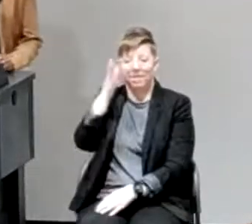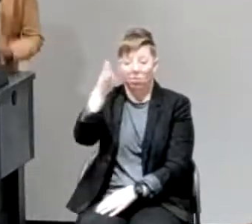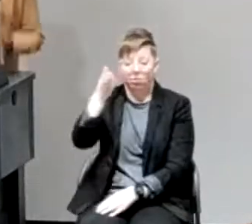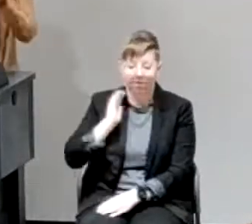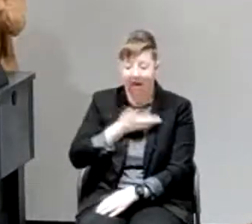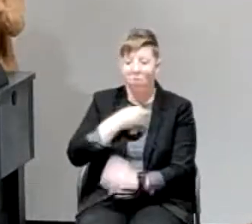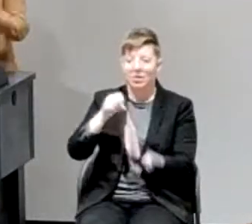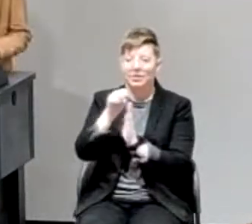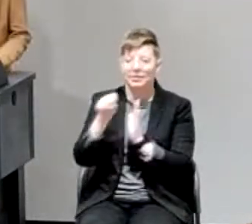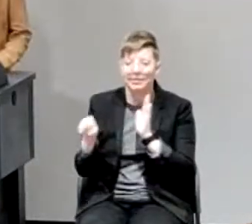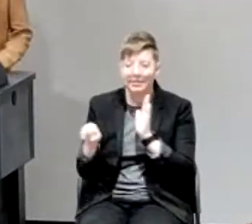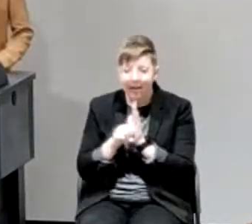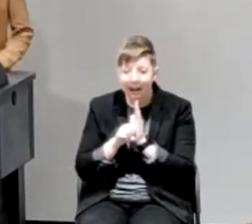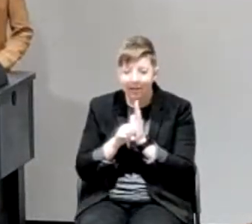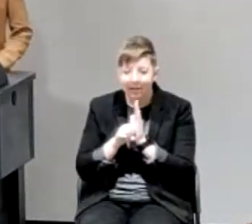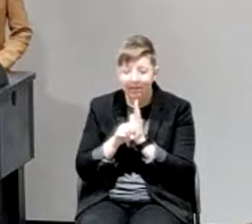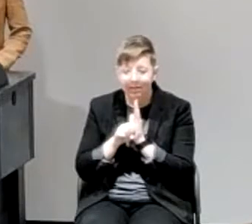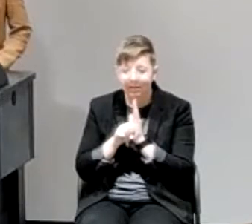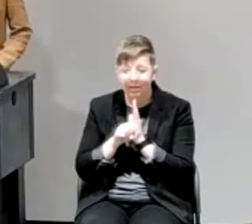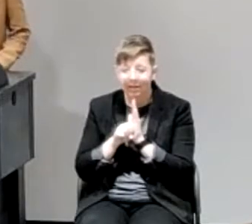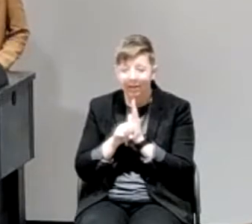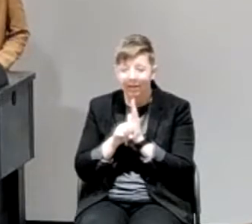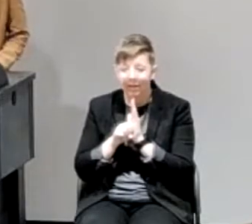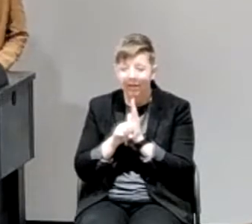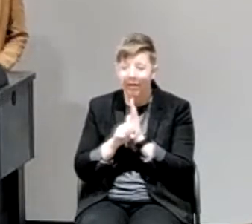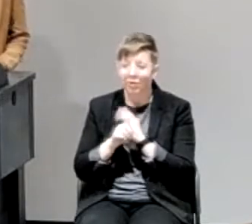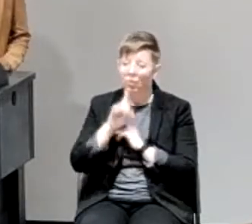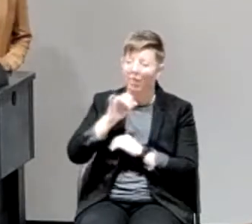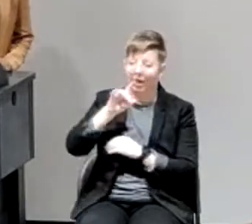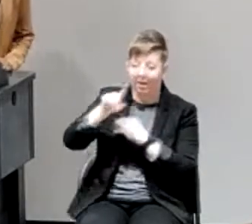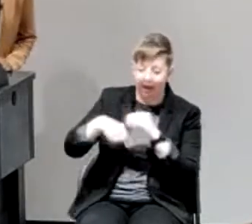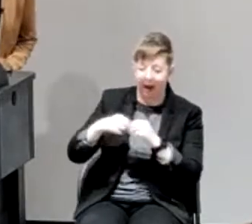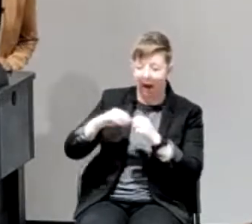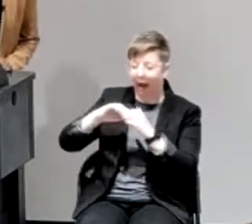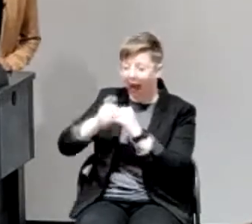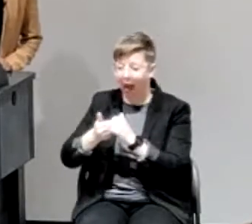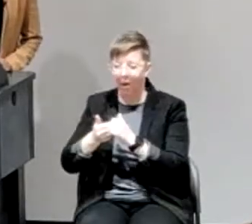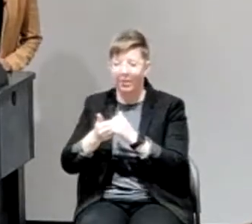It is the biggest one in the big set at a time when the economic